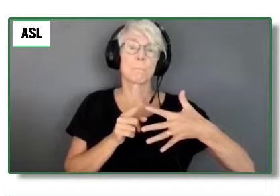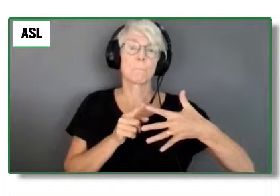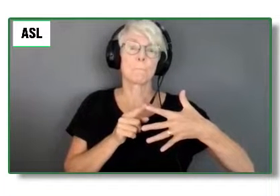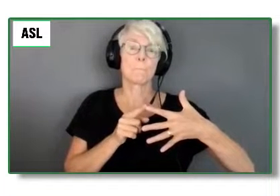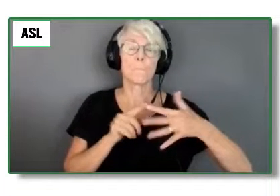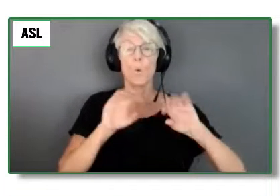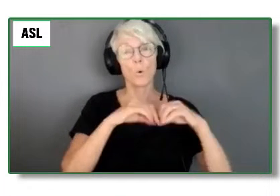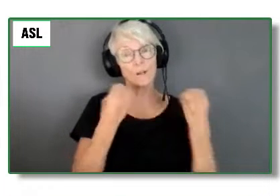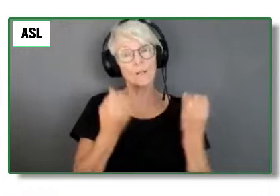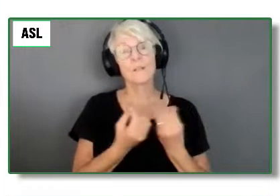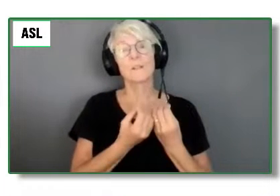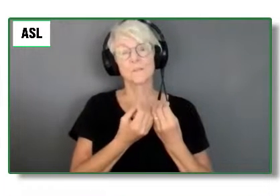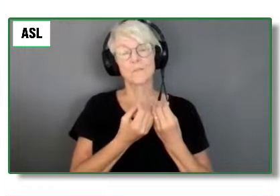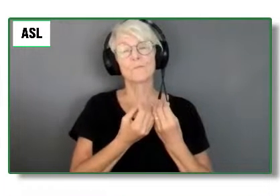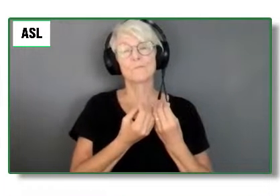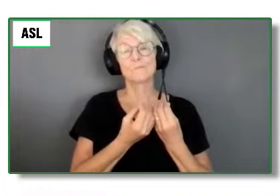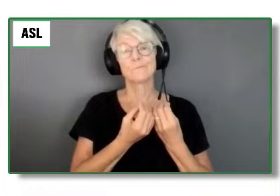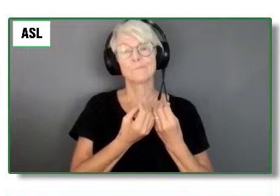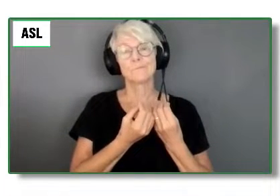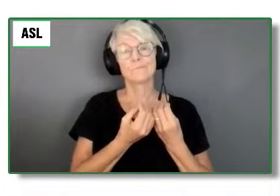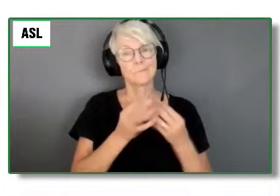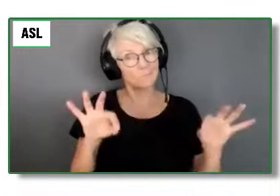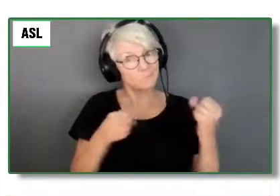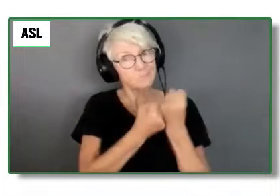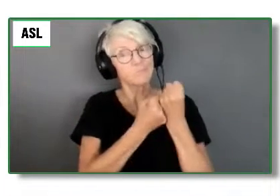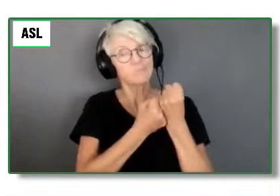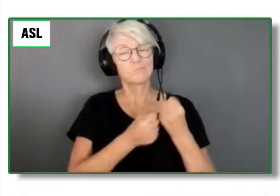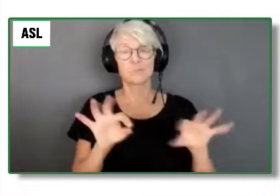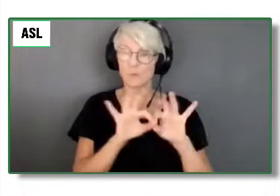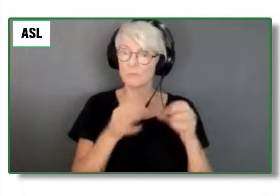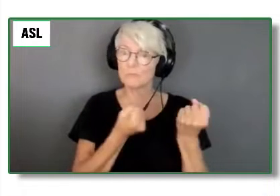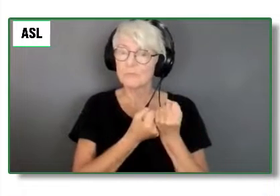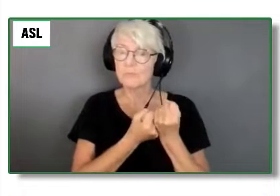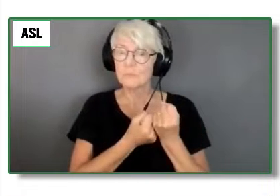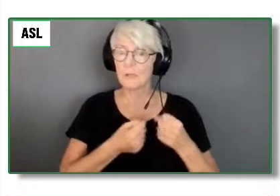buy-in. So in order for accessibility and inclusion to take on meaning it really